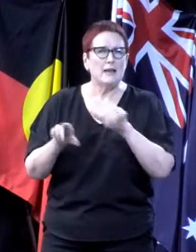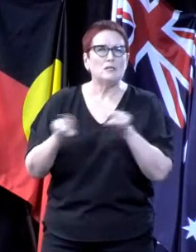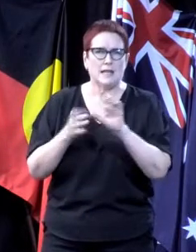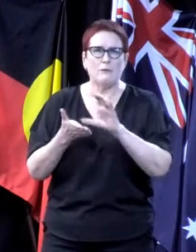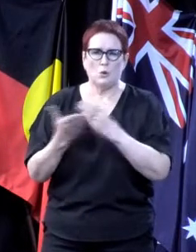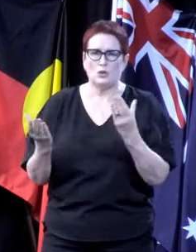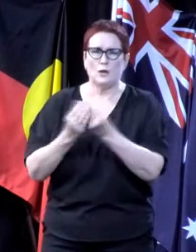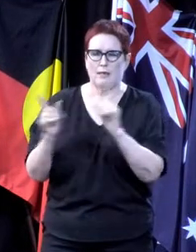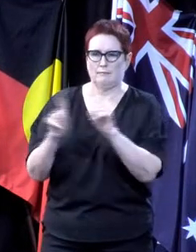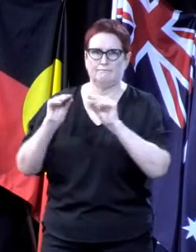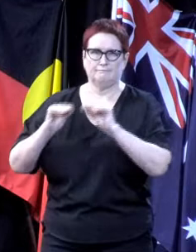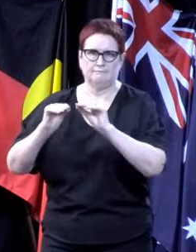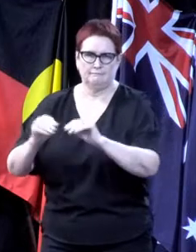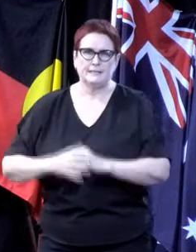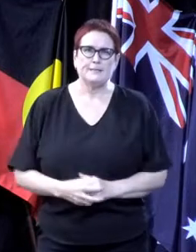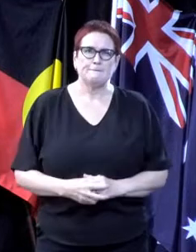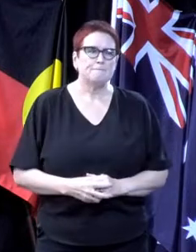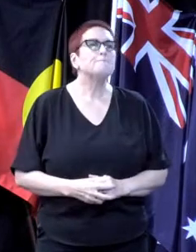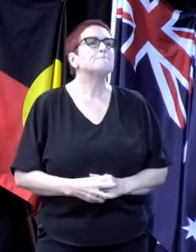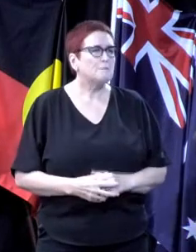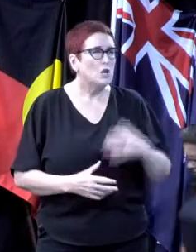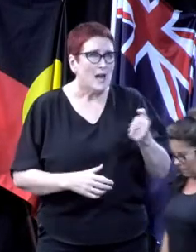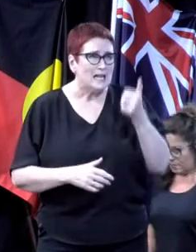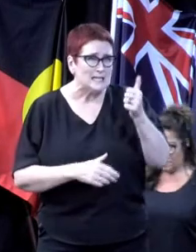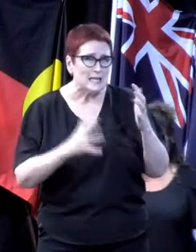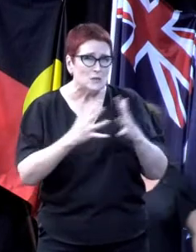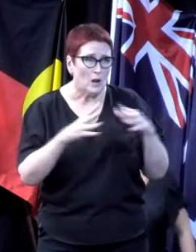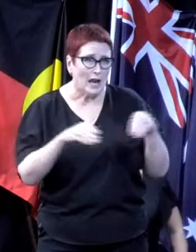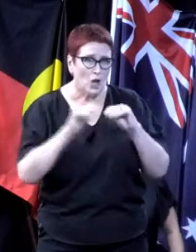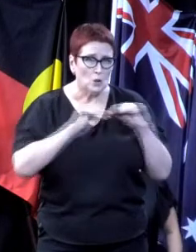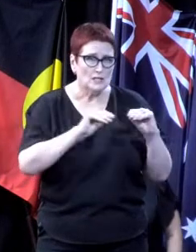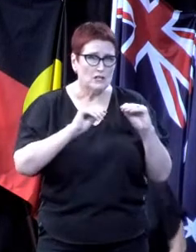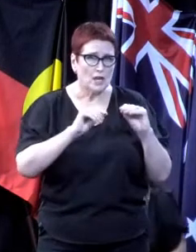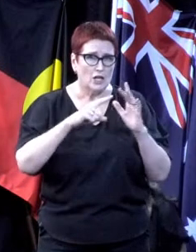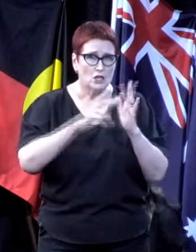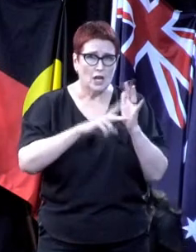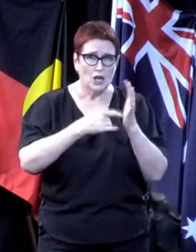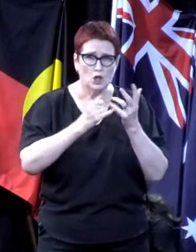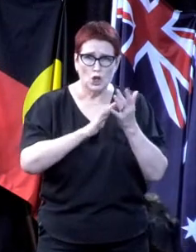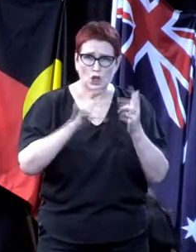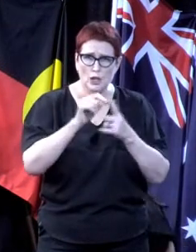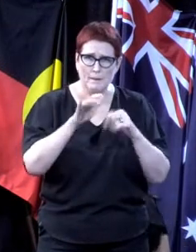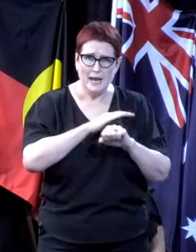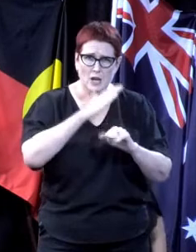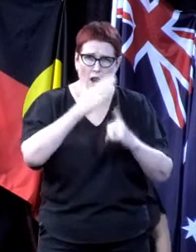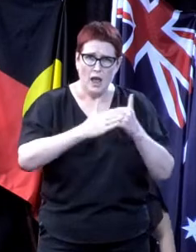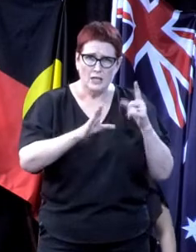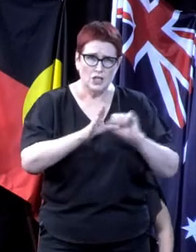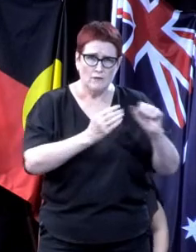OK, you also had a six-week inclusive education internship in the final year of your degree. Can you tell me about that, please?